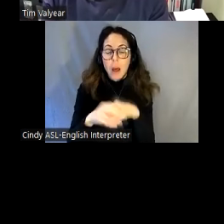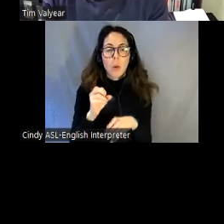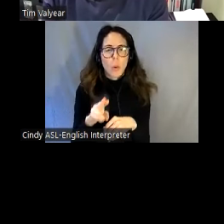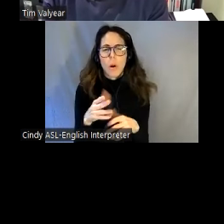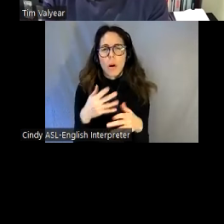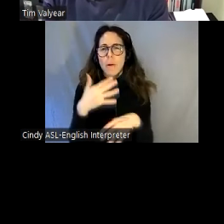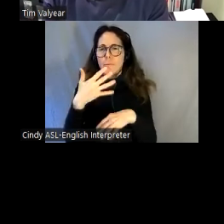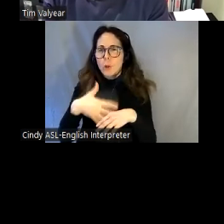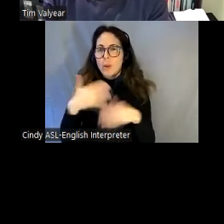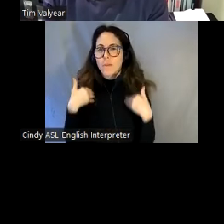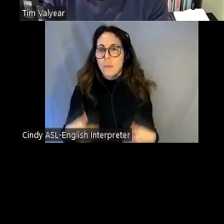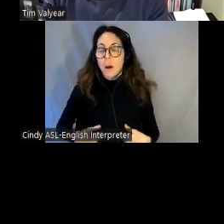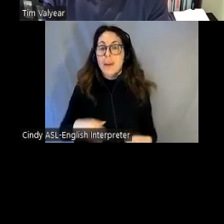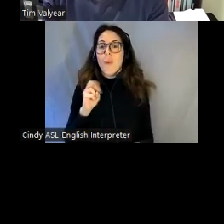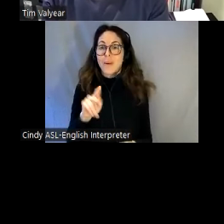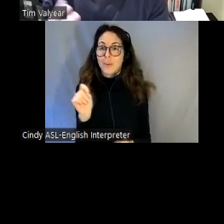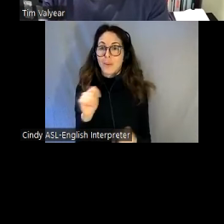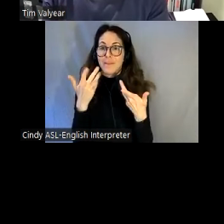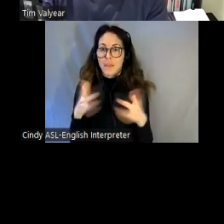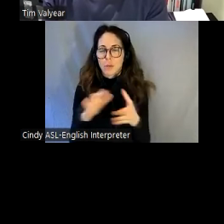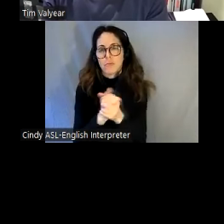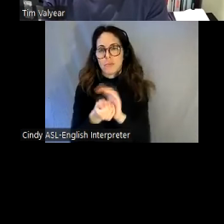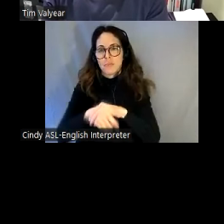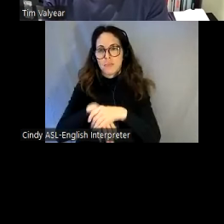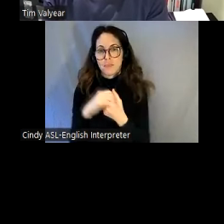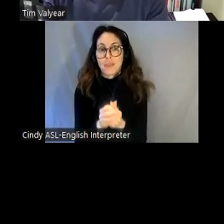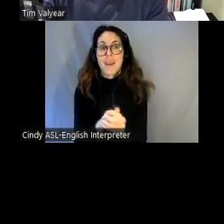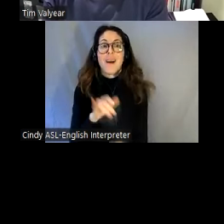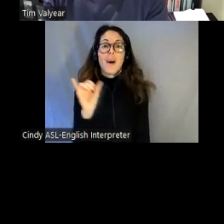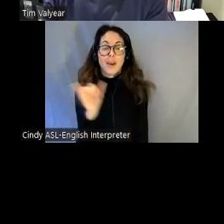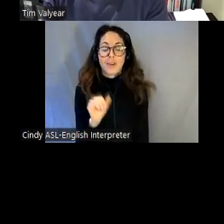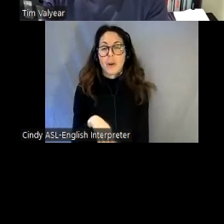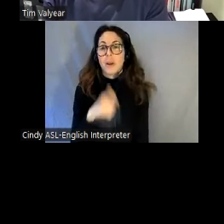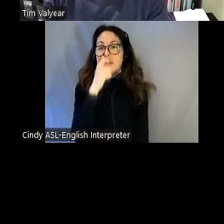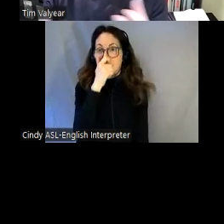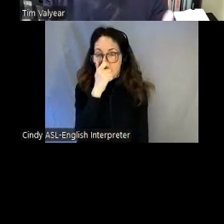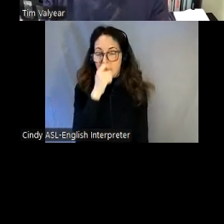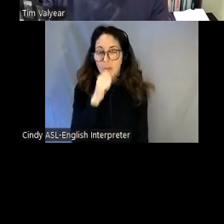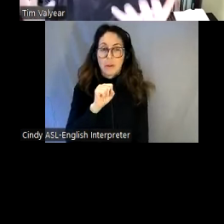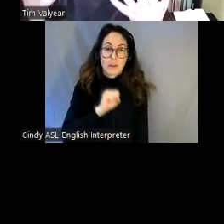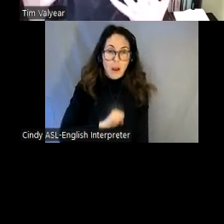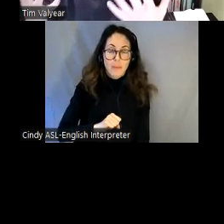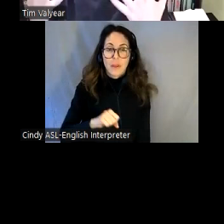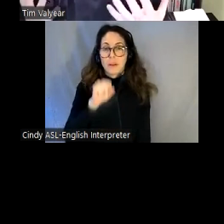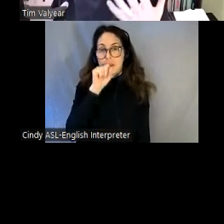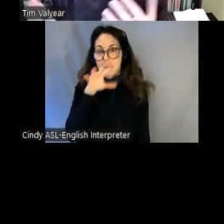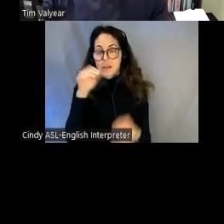fluids, secretions from a client, excretions from a wound, and after going to the